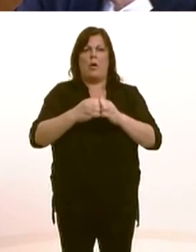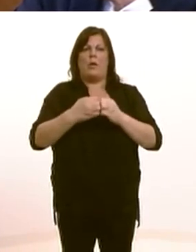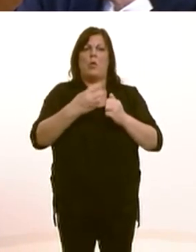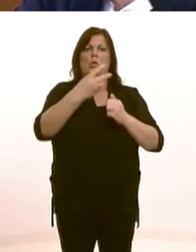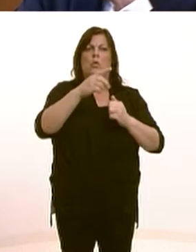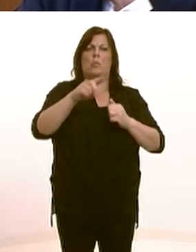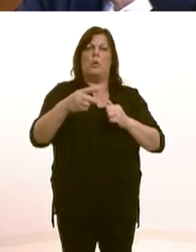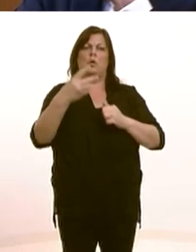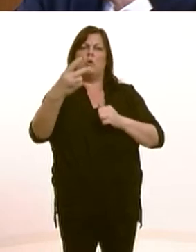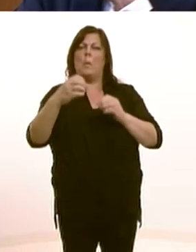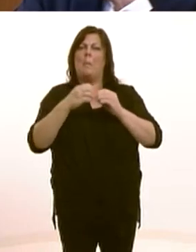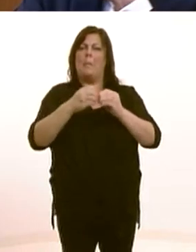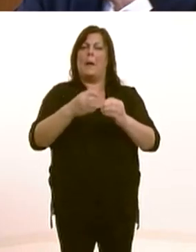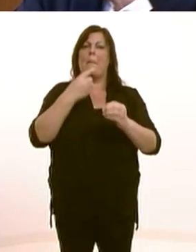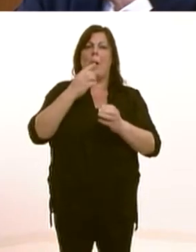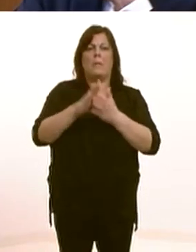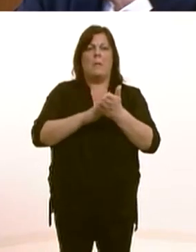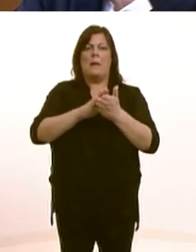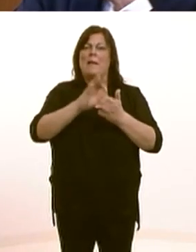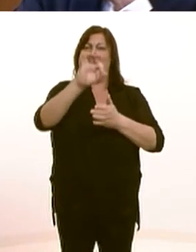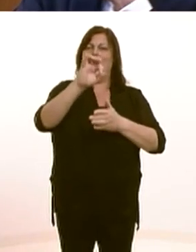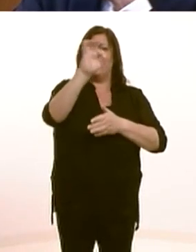that 82 per cent has been reinvested in Wales in the last few years.